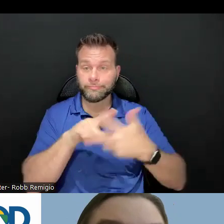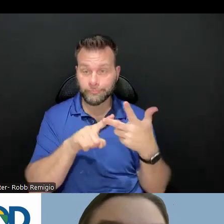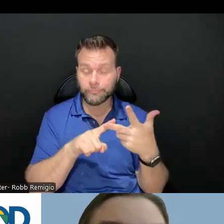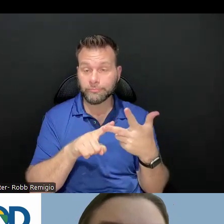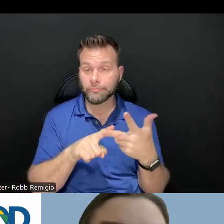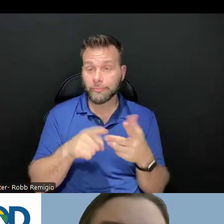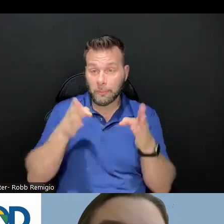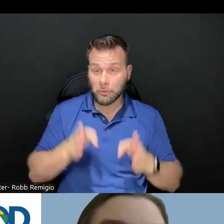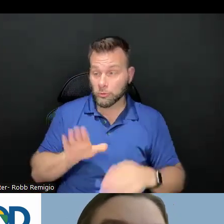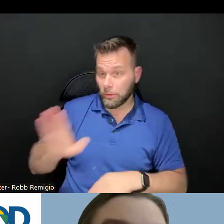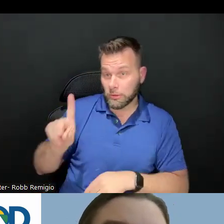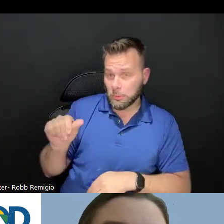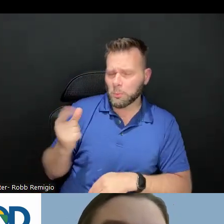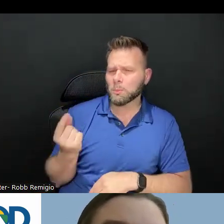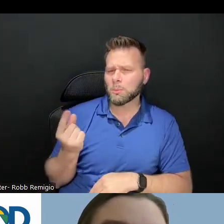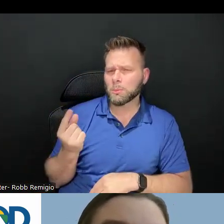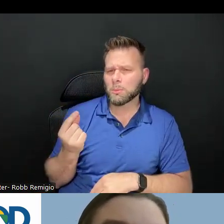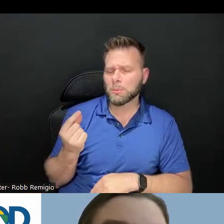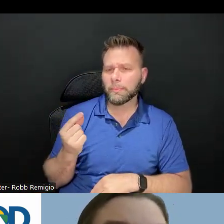The nature of the individual's